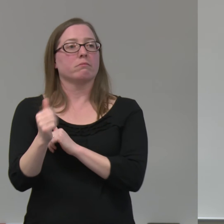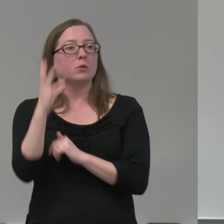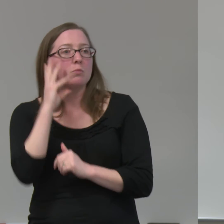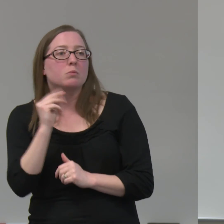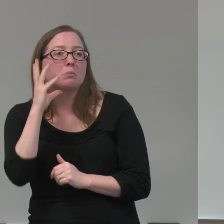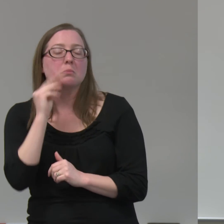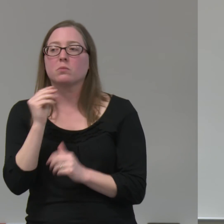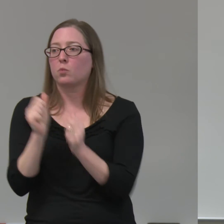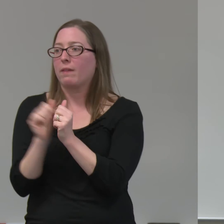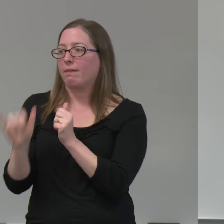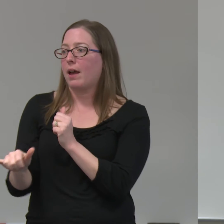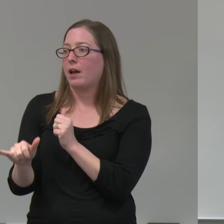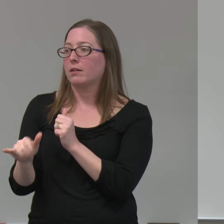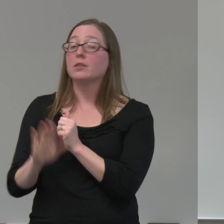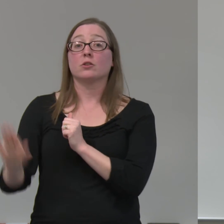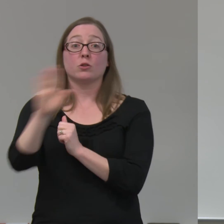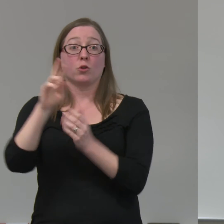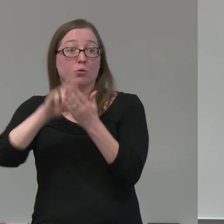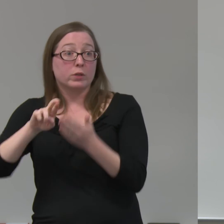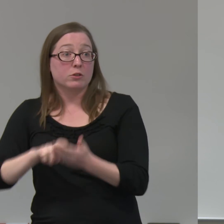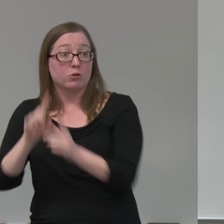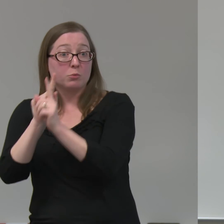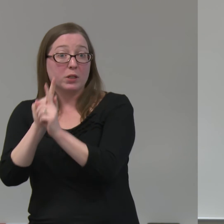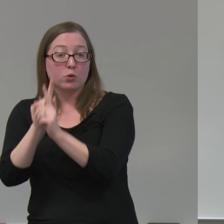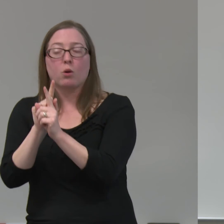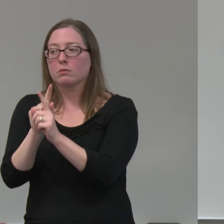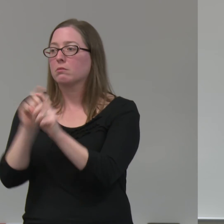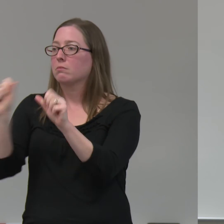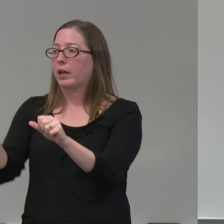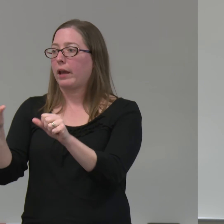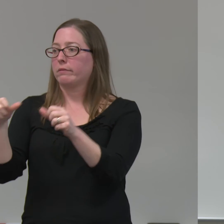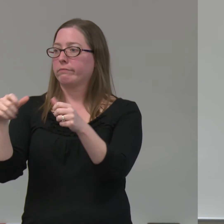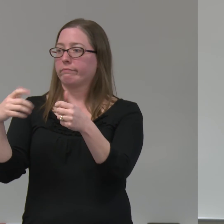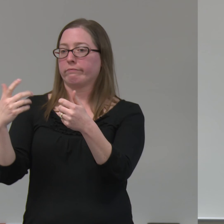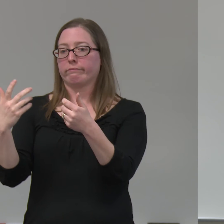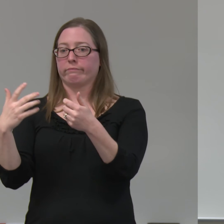that are in the position to address that.